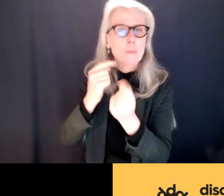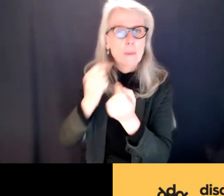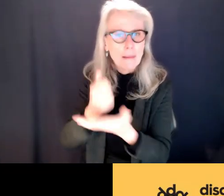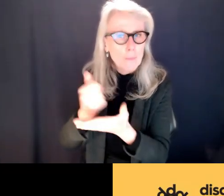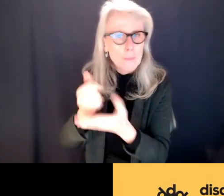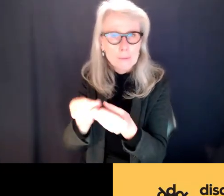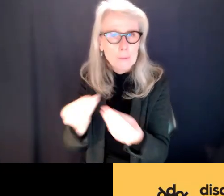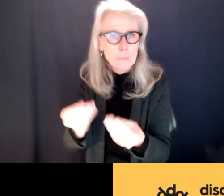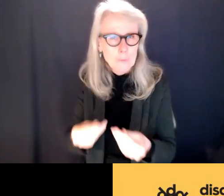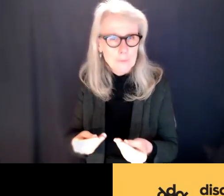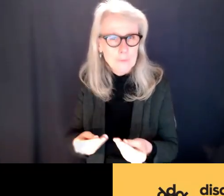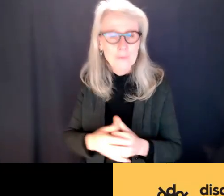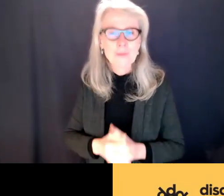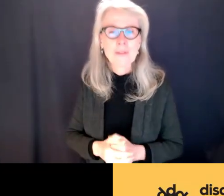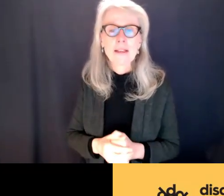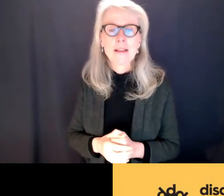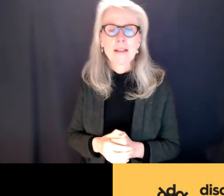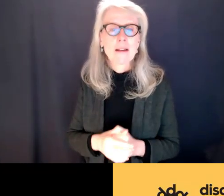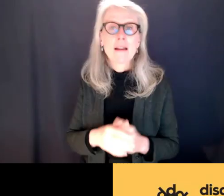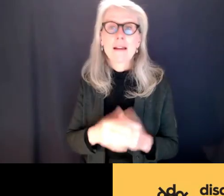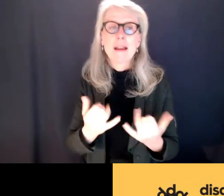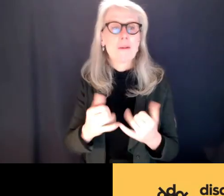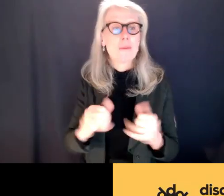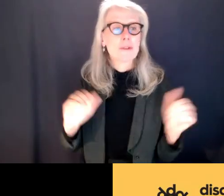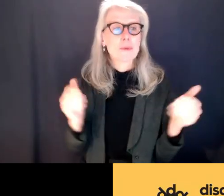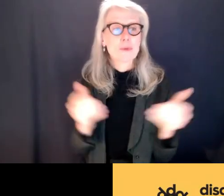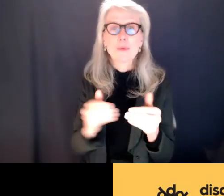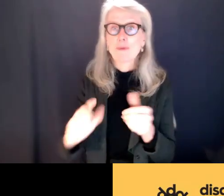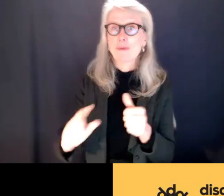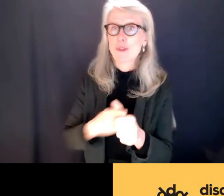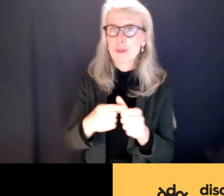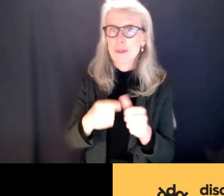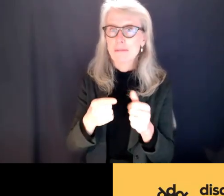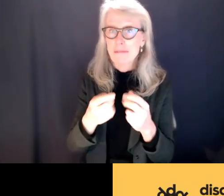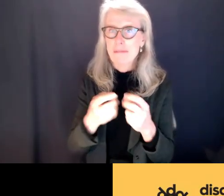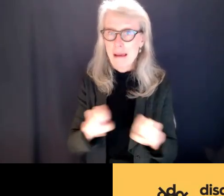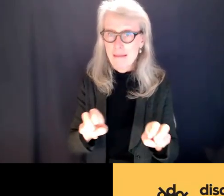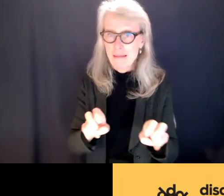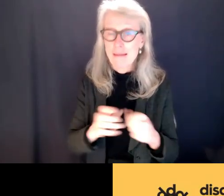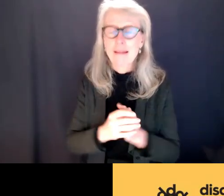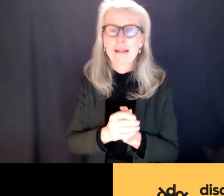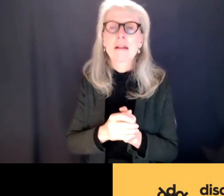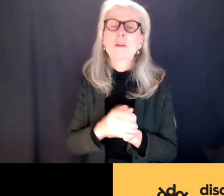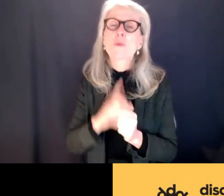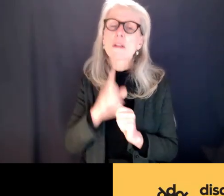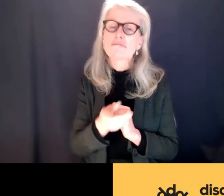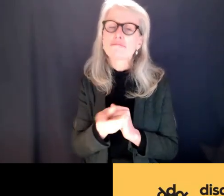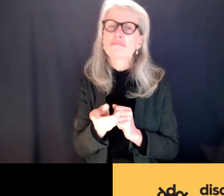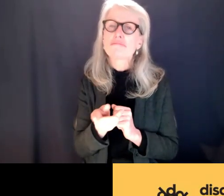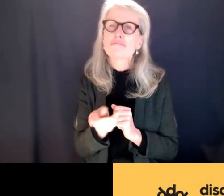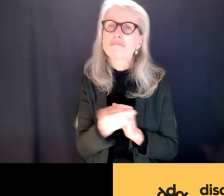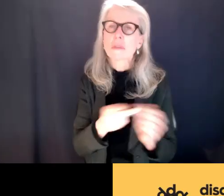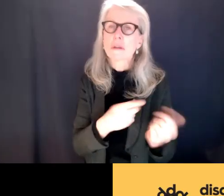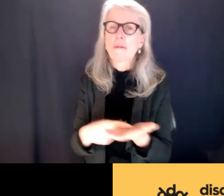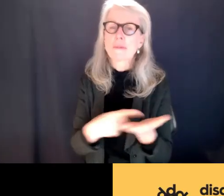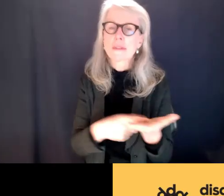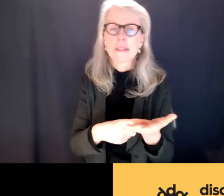this time, I'd like to introduce our first panel and it is a conversation between Dr. Jen Rinaldi